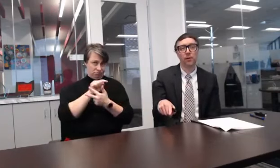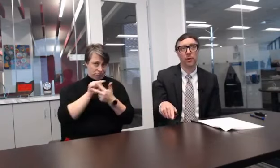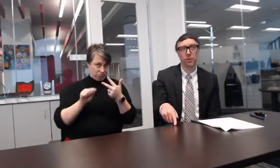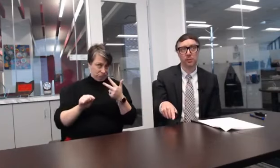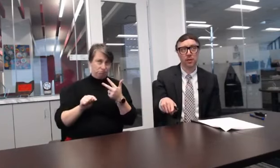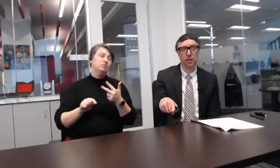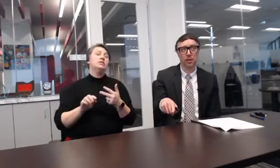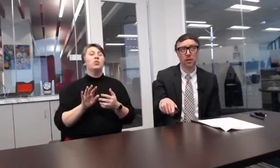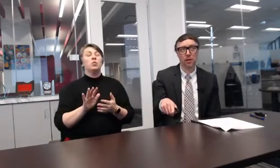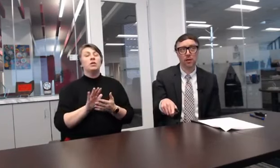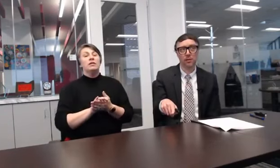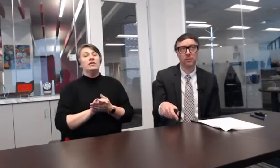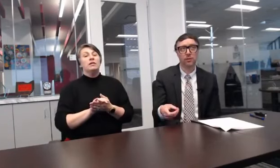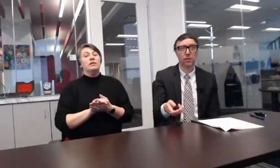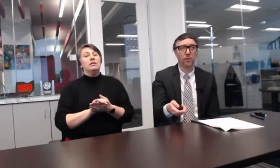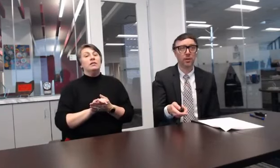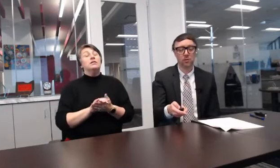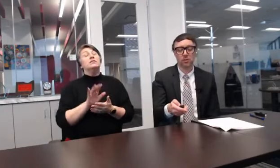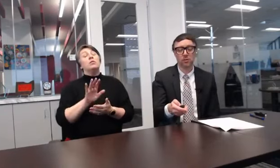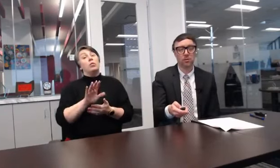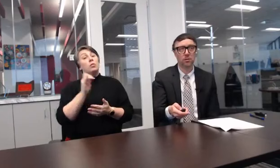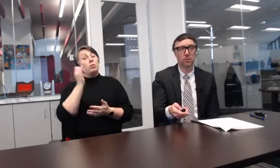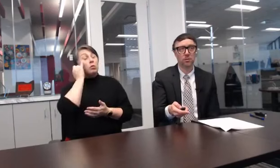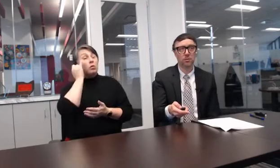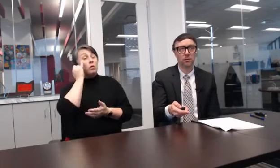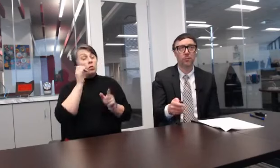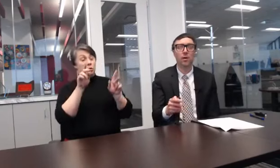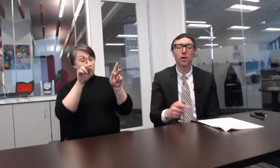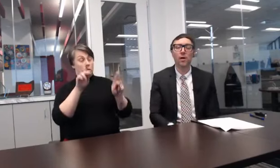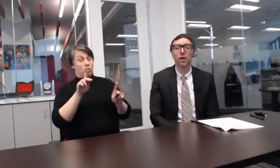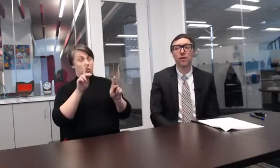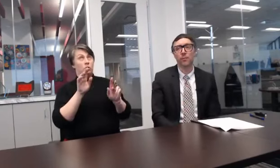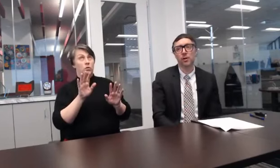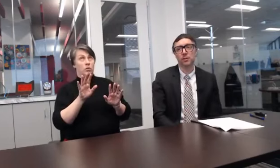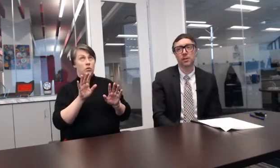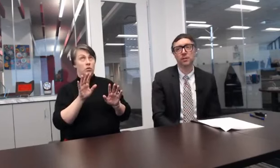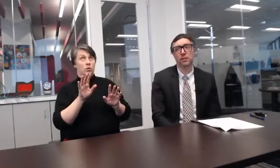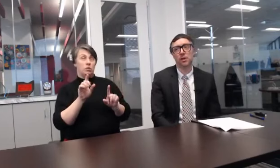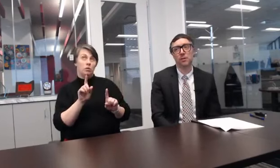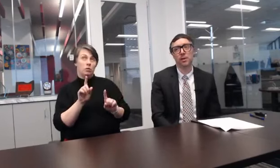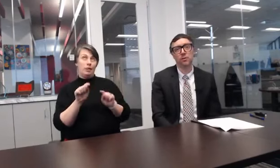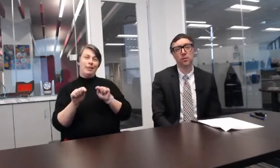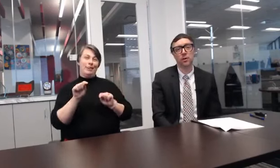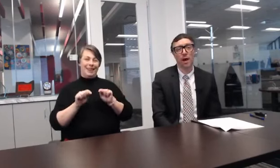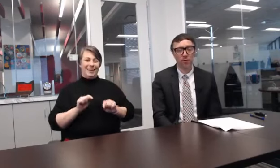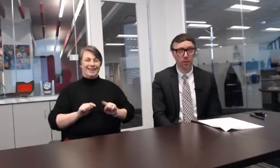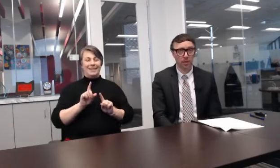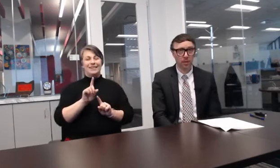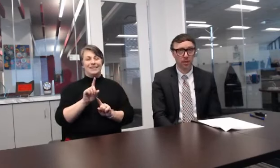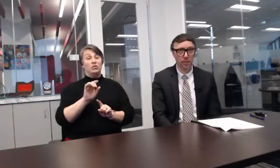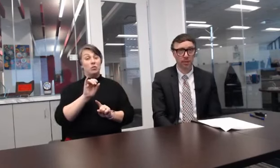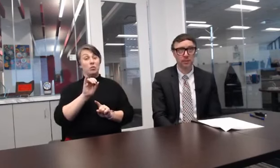So if a person is determined, sorry if a person is determined to have immediate need